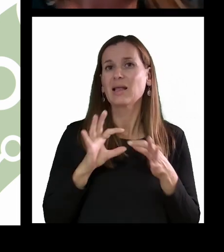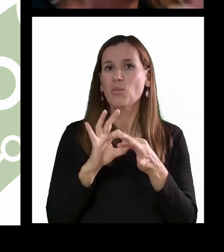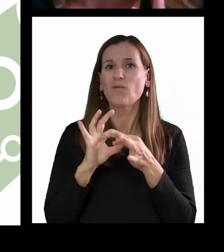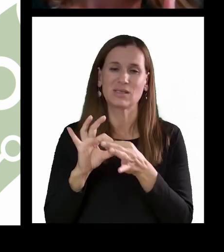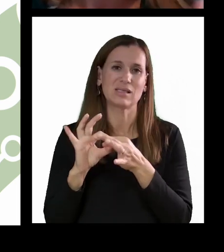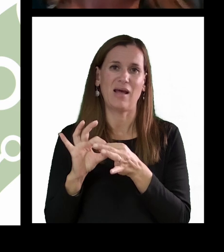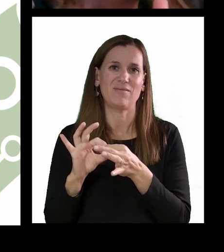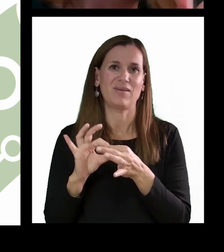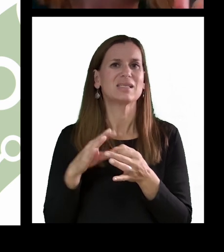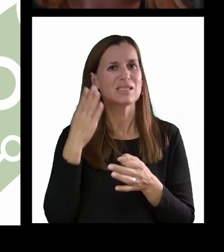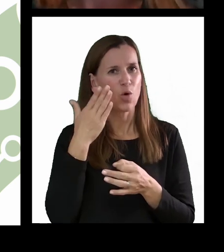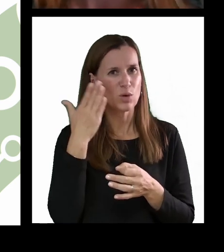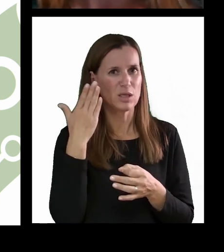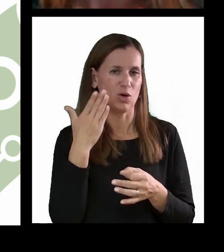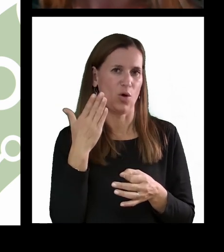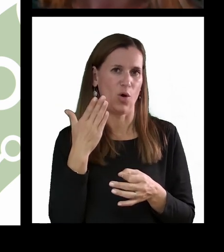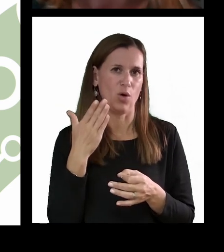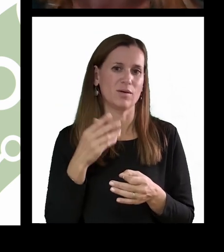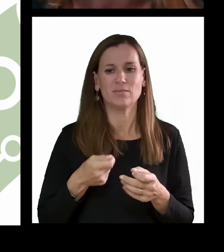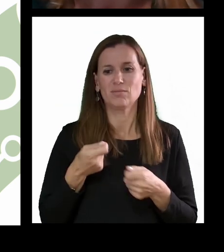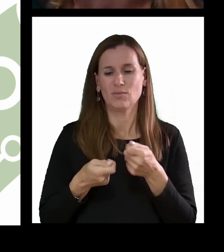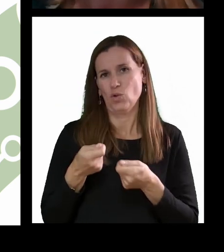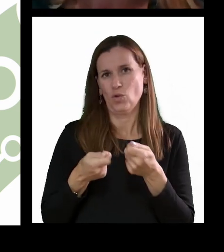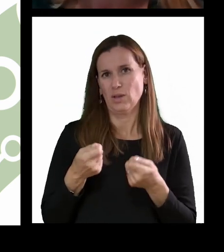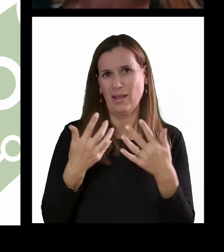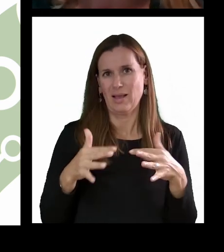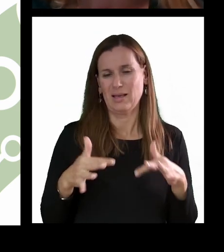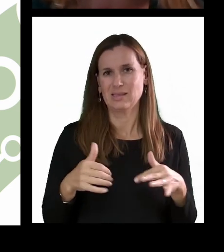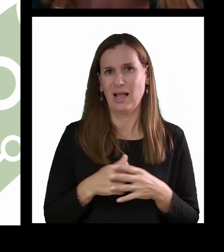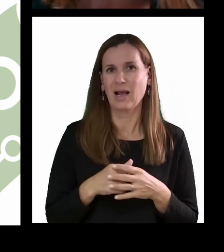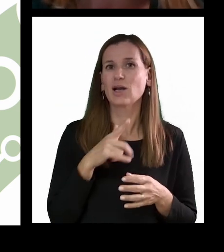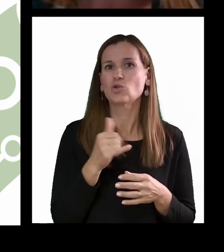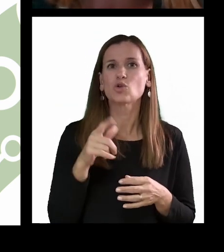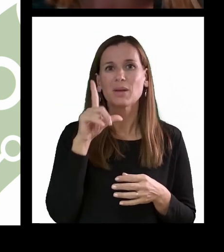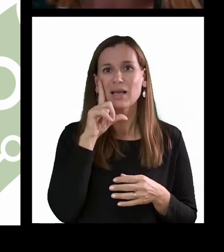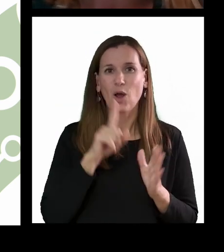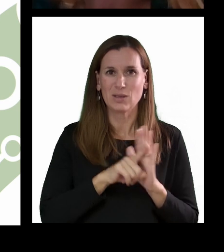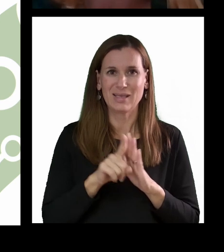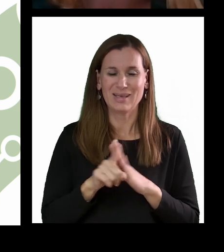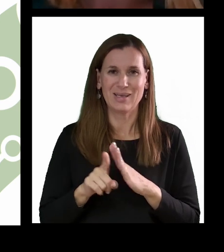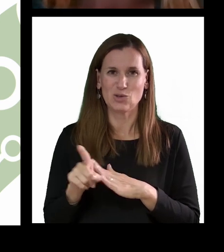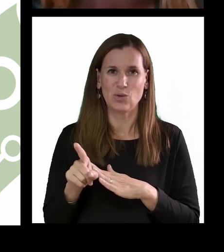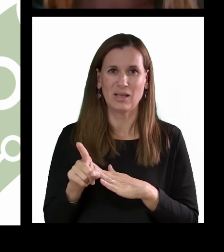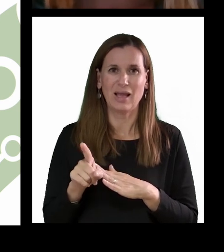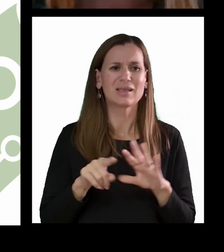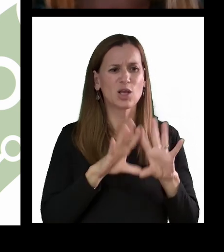the theory. I'm taking note. So these were the main results and I applied all of them in my work